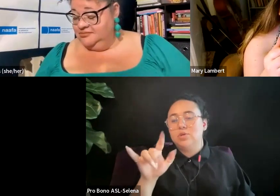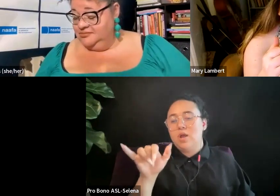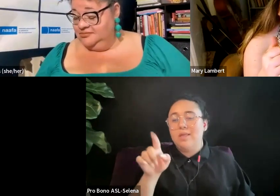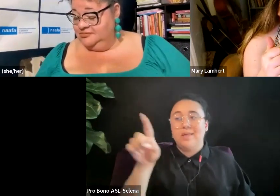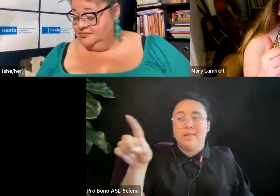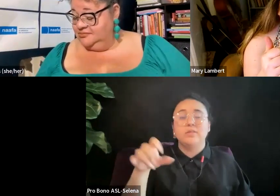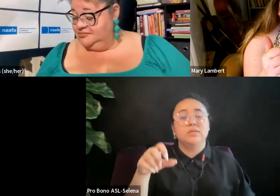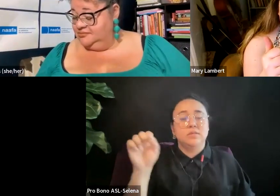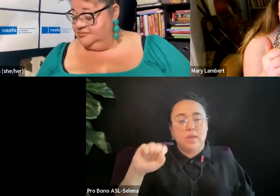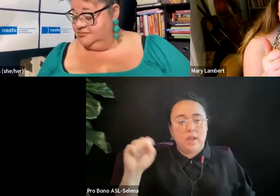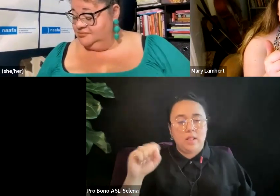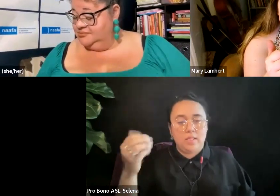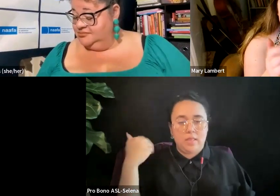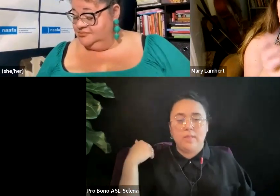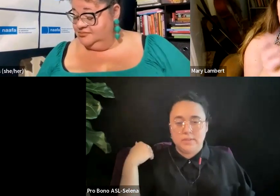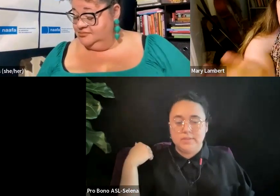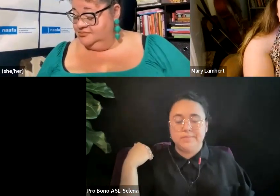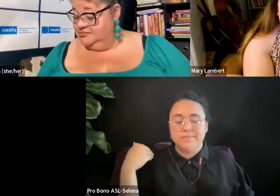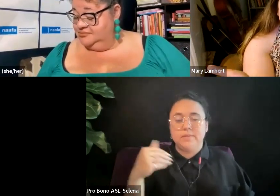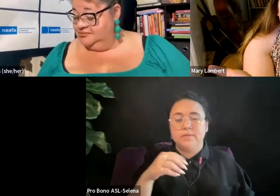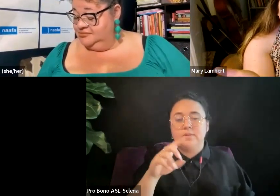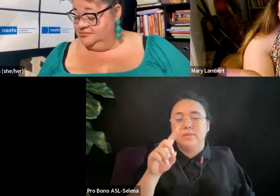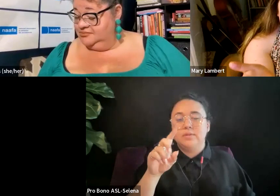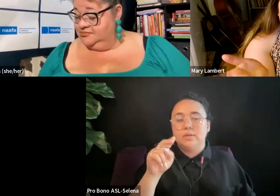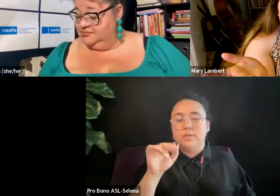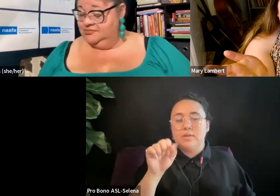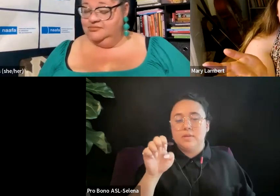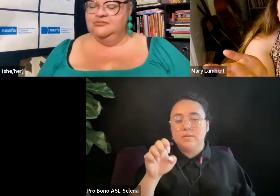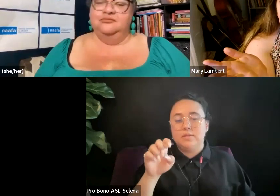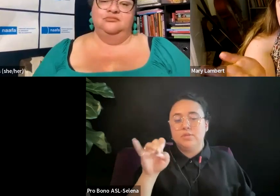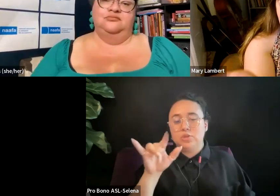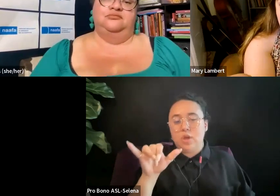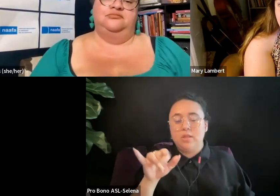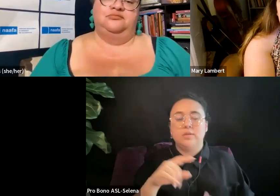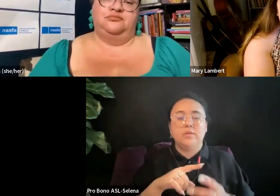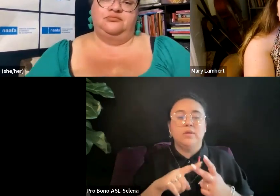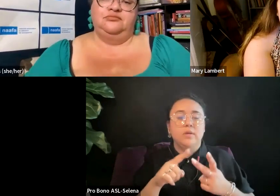and Denise Stallings on your Renee Taylor were just like so pivotal